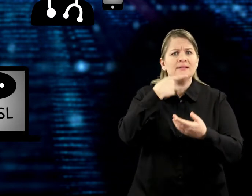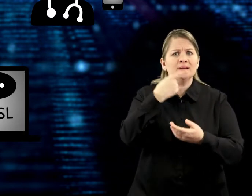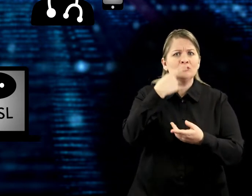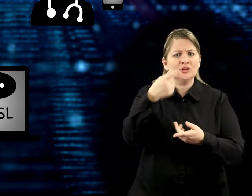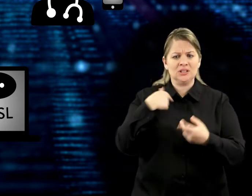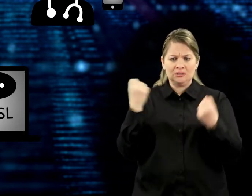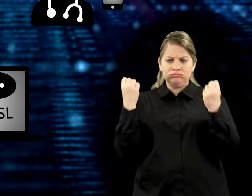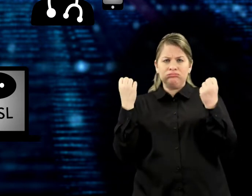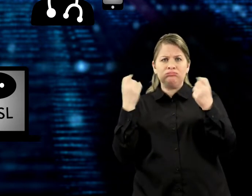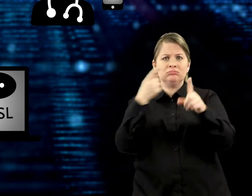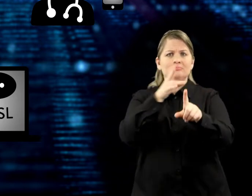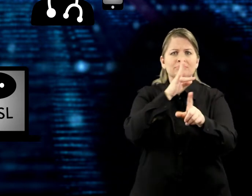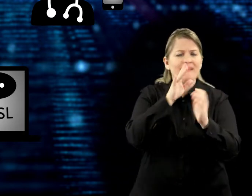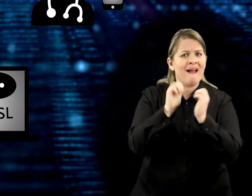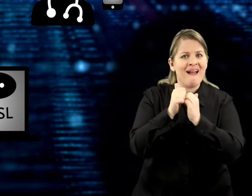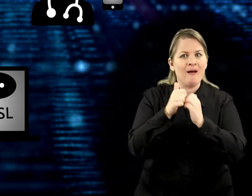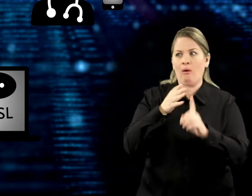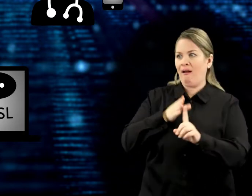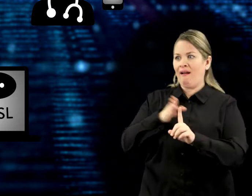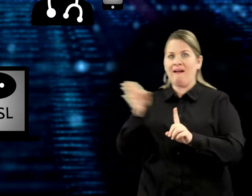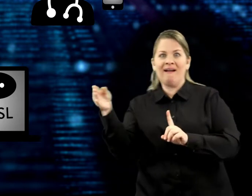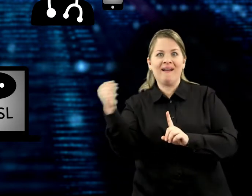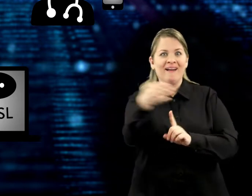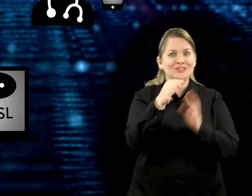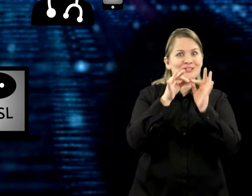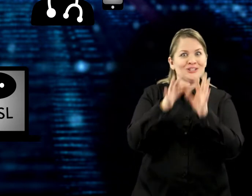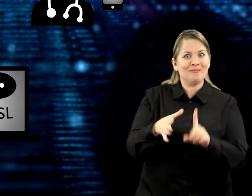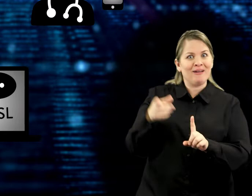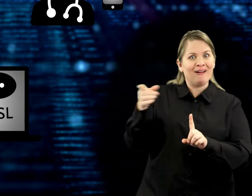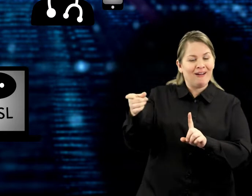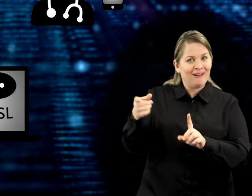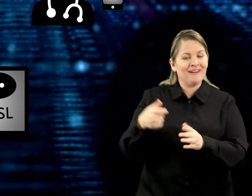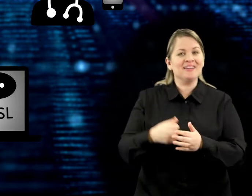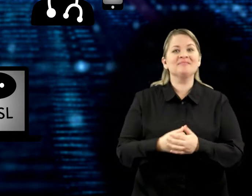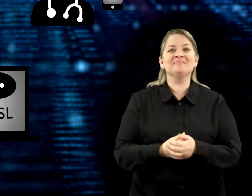to communicate in ASL with a hearing person in a different location.